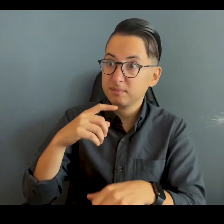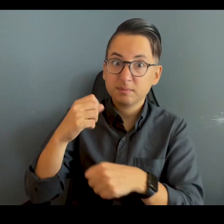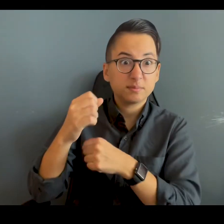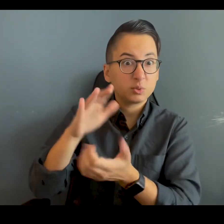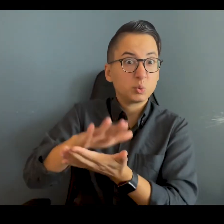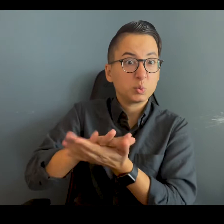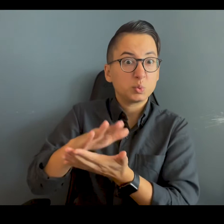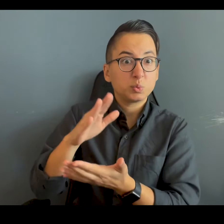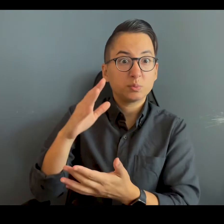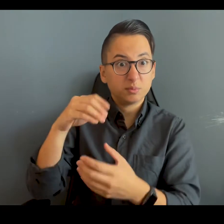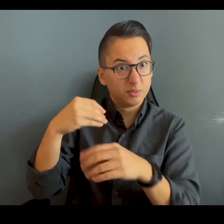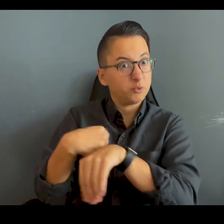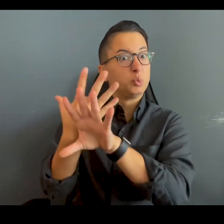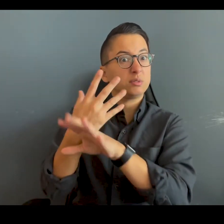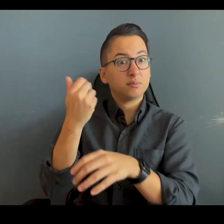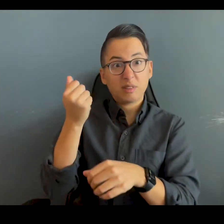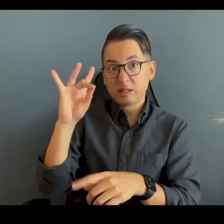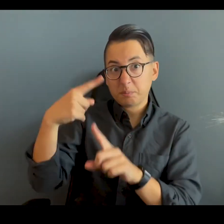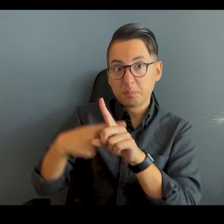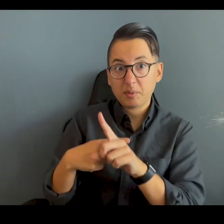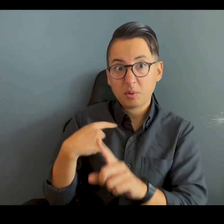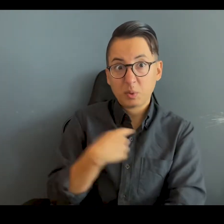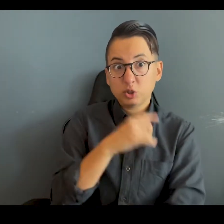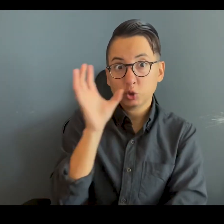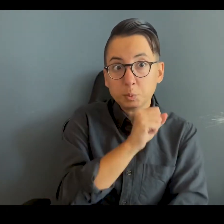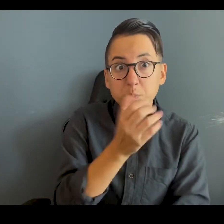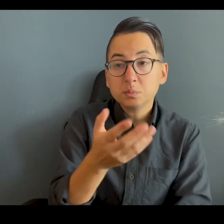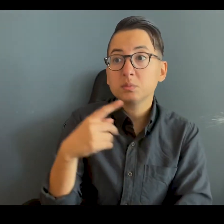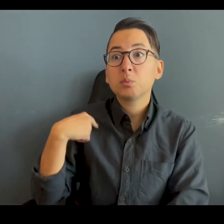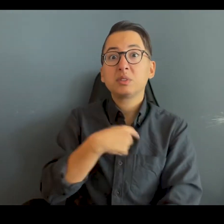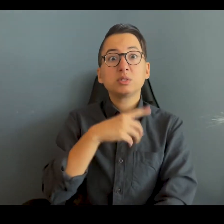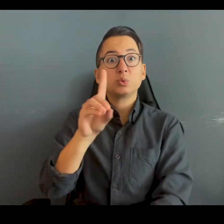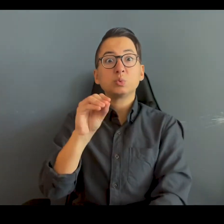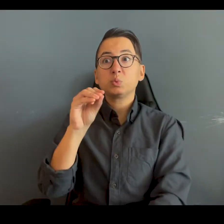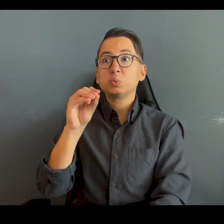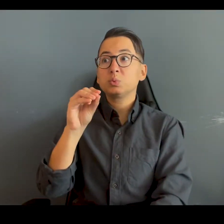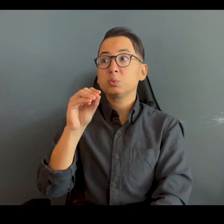They made it through a whole school year in a virtual environment.